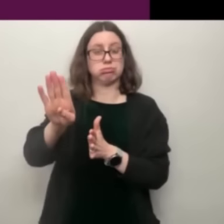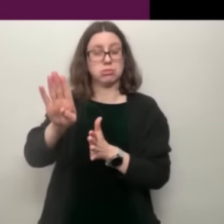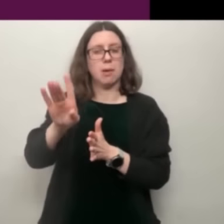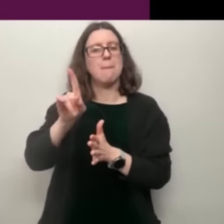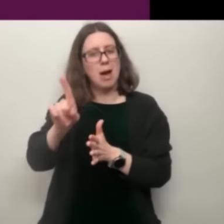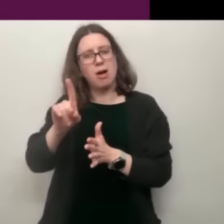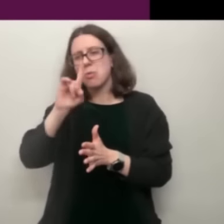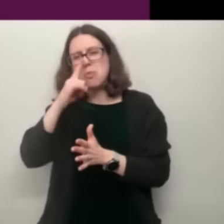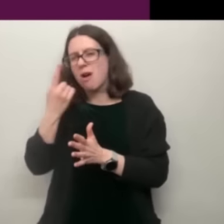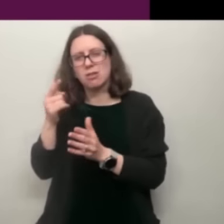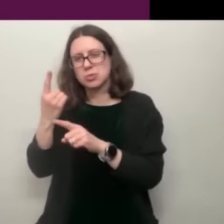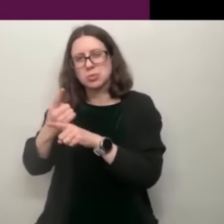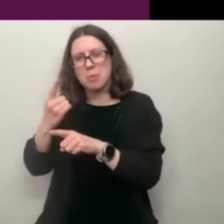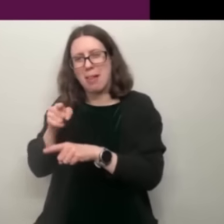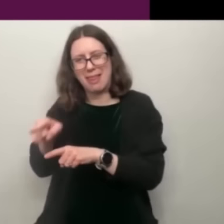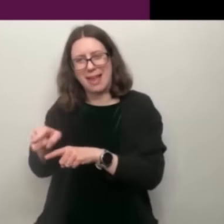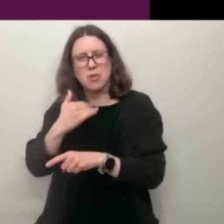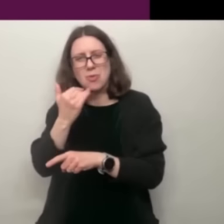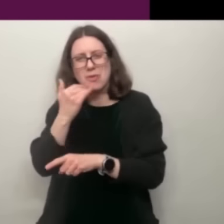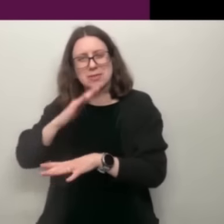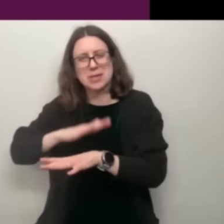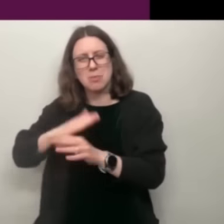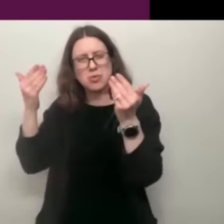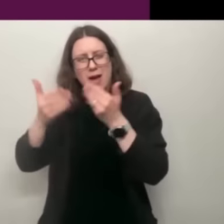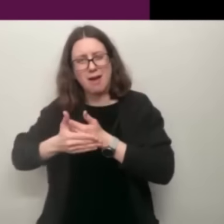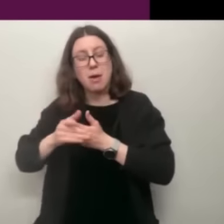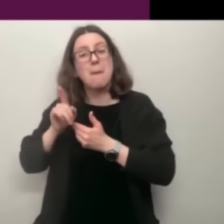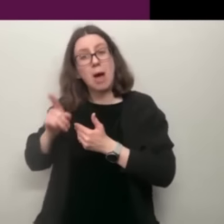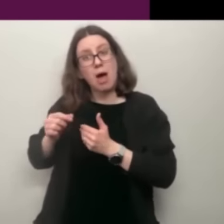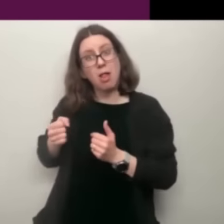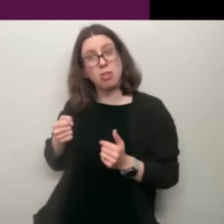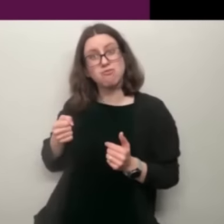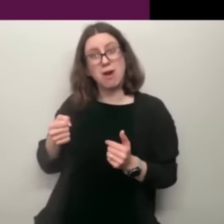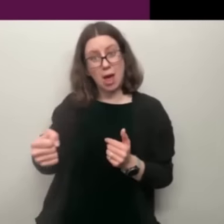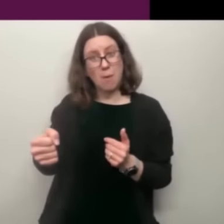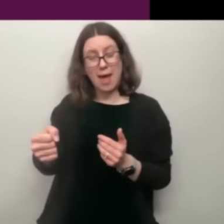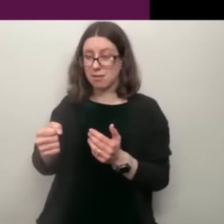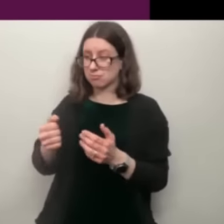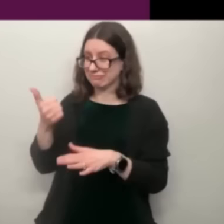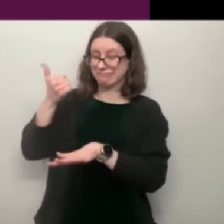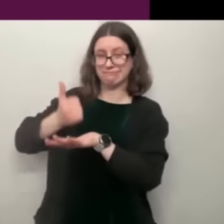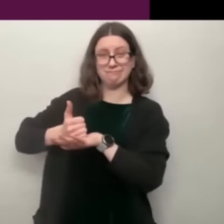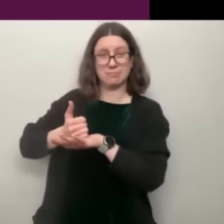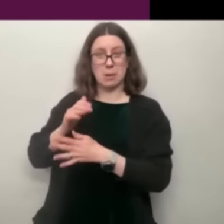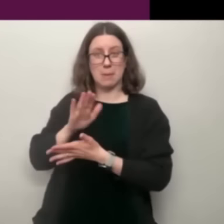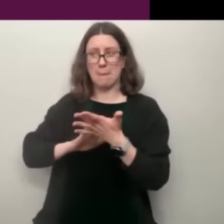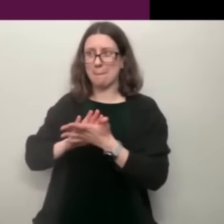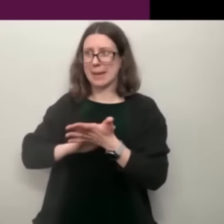But the development of the canals and the railways created a transport network that was no longer reliant on the great rivers,